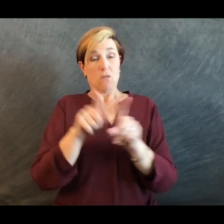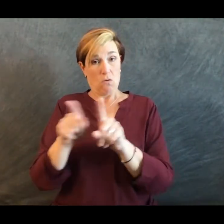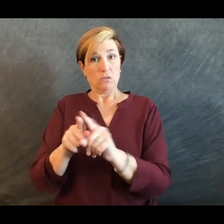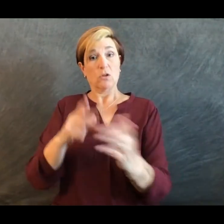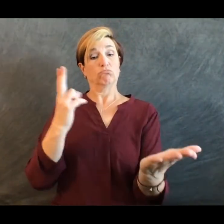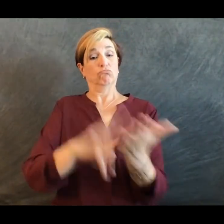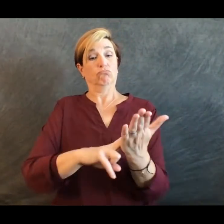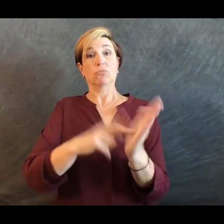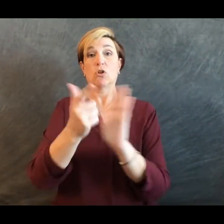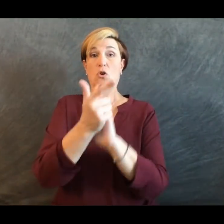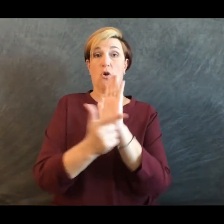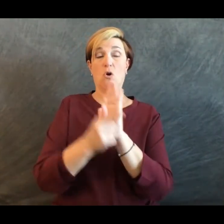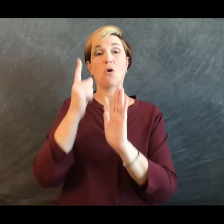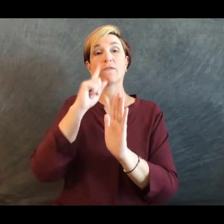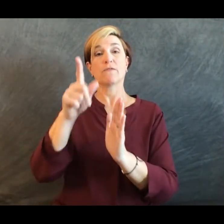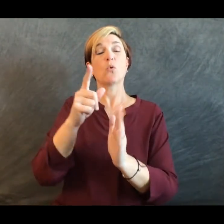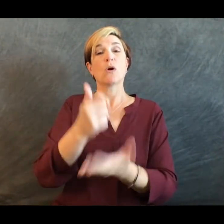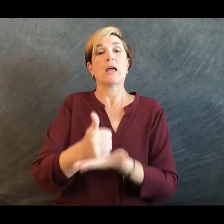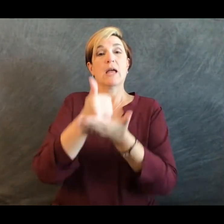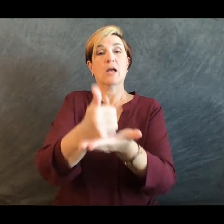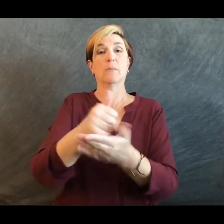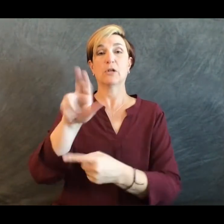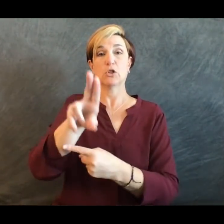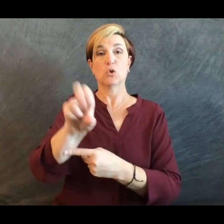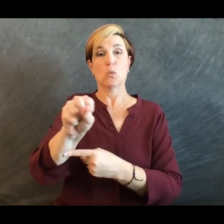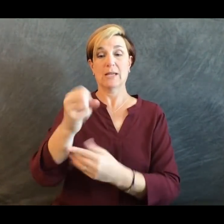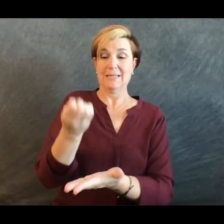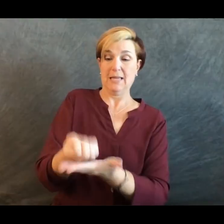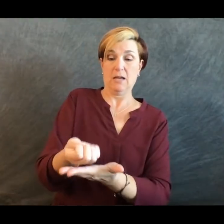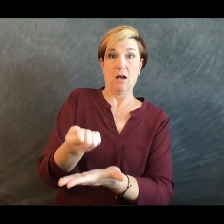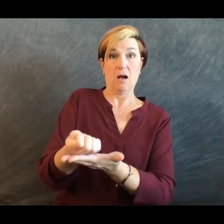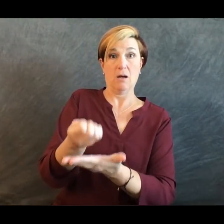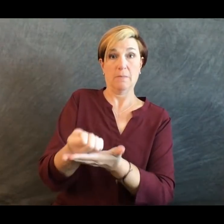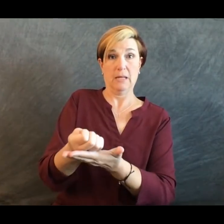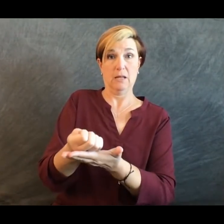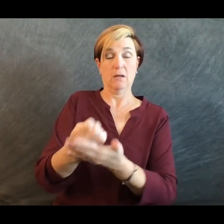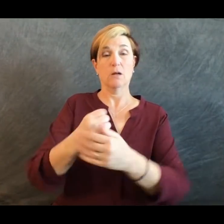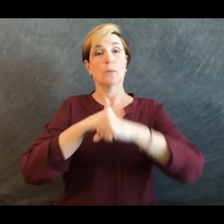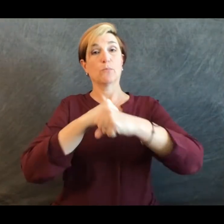save the US economy and protect the American worker as you know this past